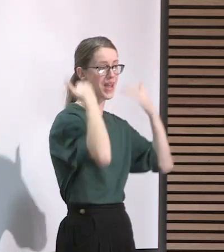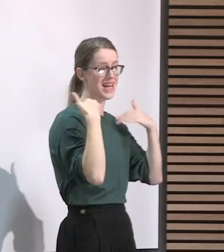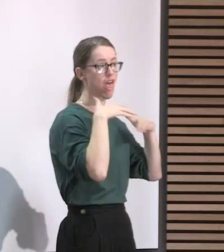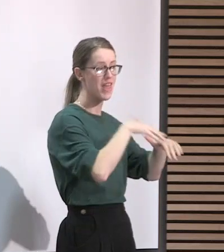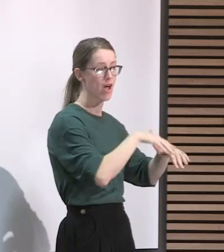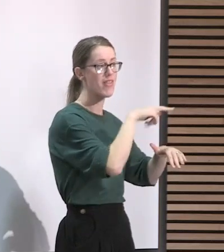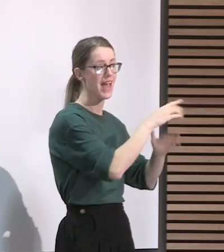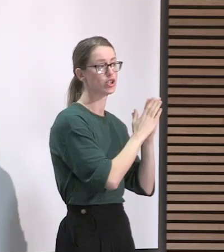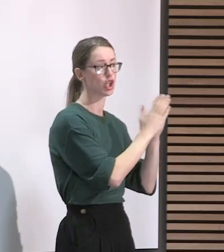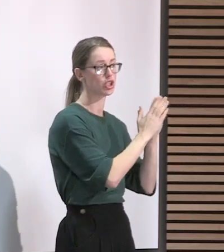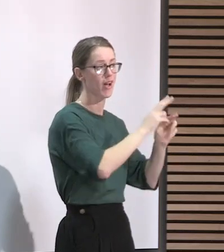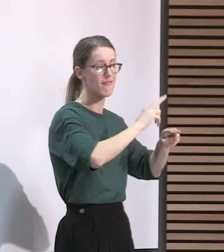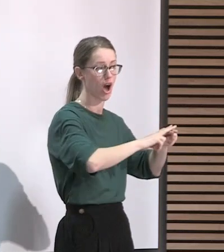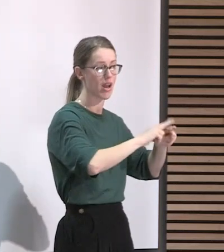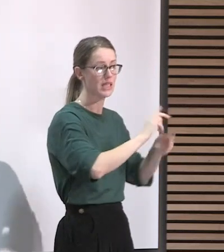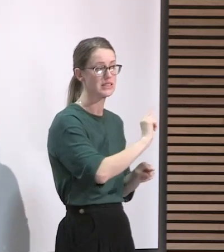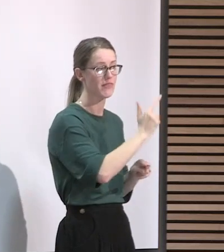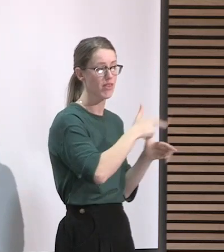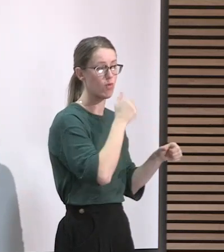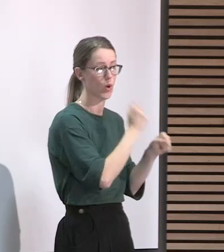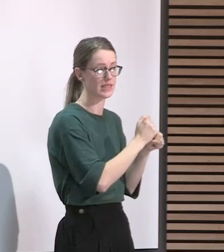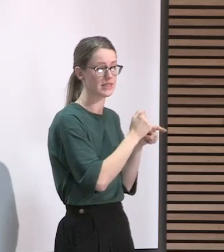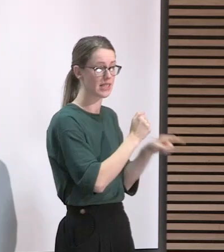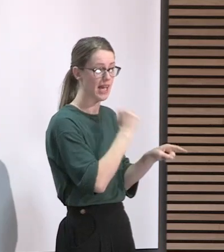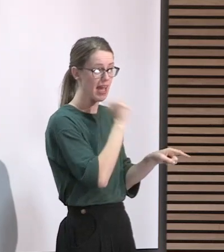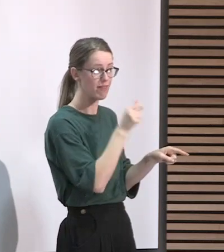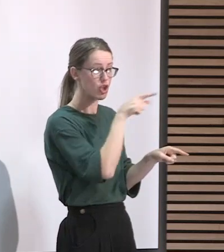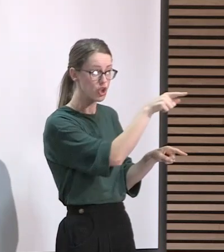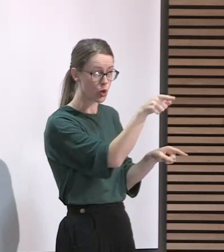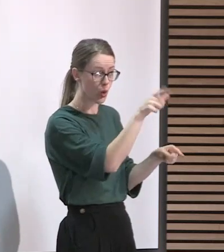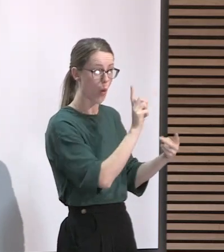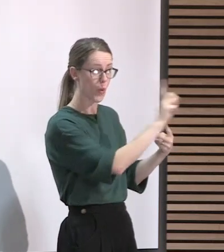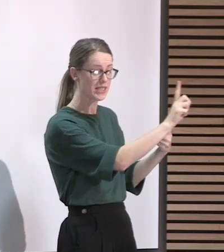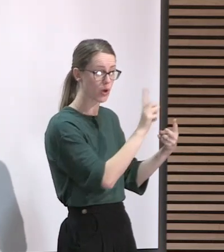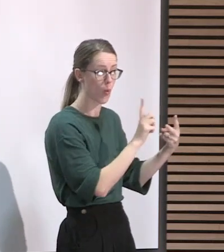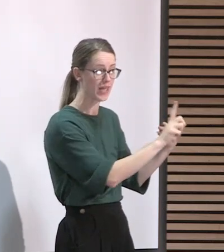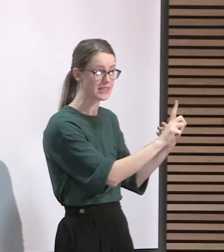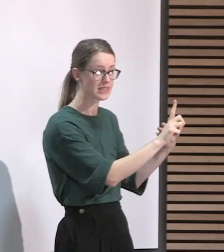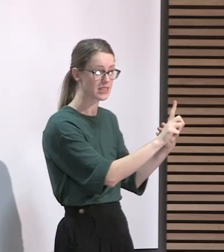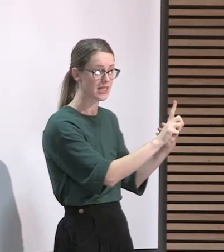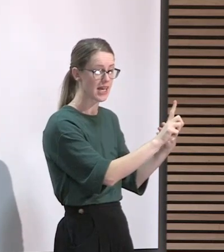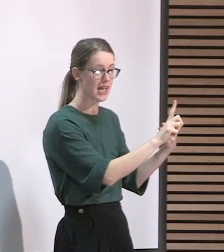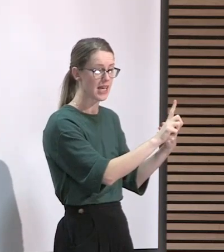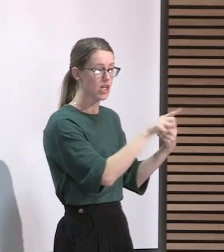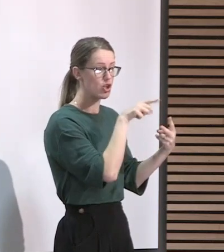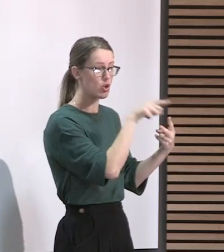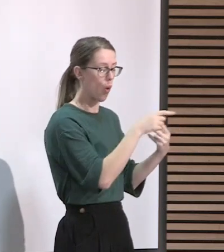the 8th, 9th or 11th of August. And a wedding held at the church on Friday the 7th